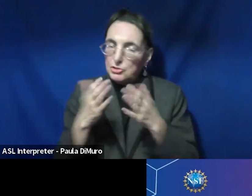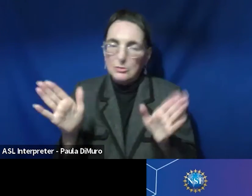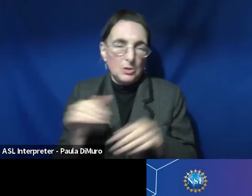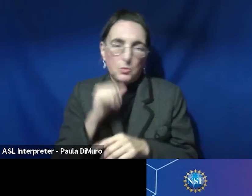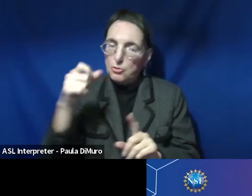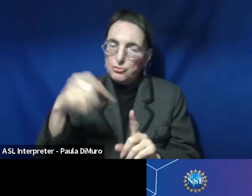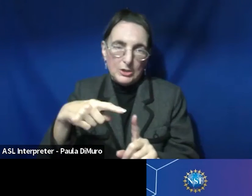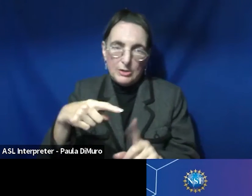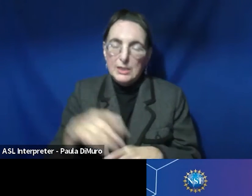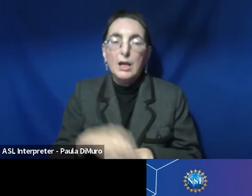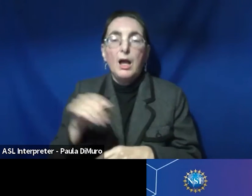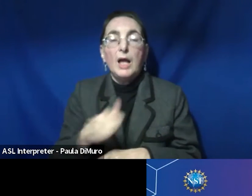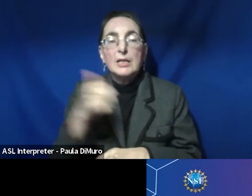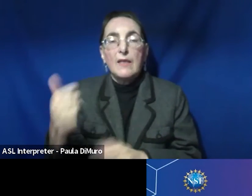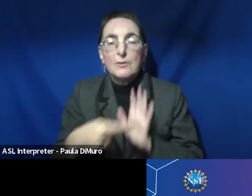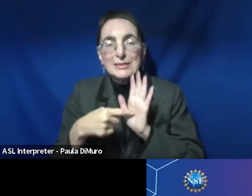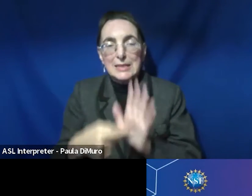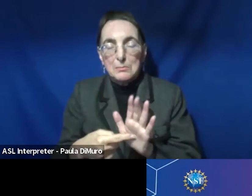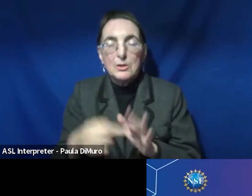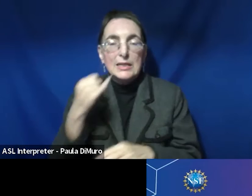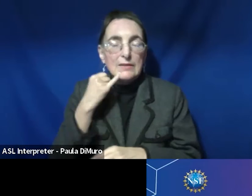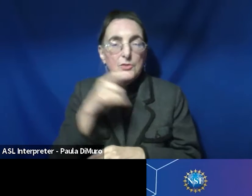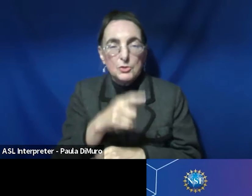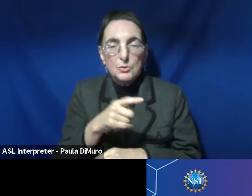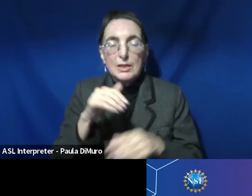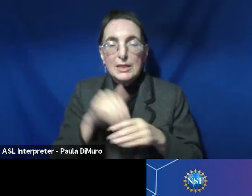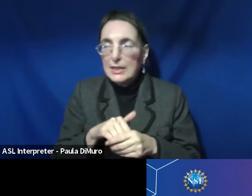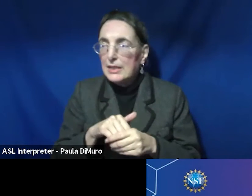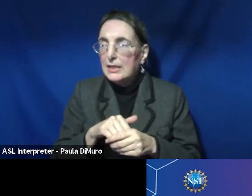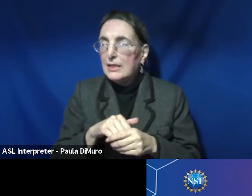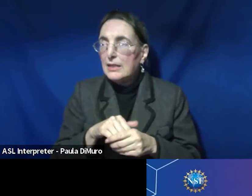Another example, in case you were in the round where margins were turned on,